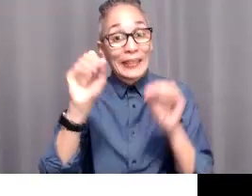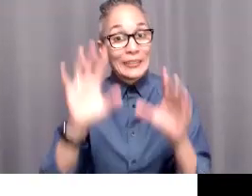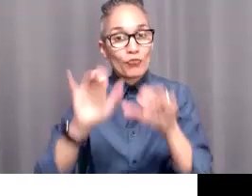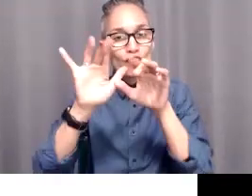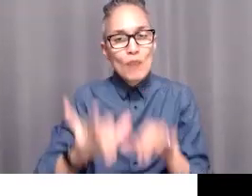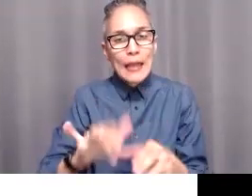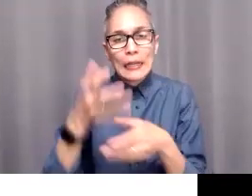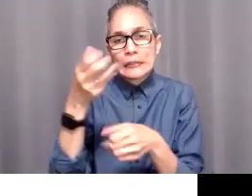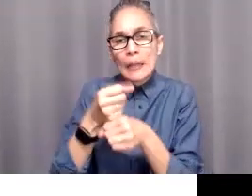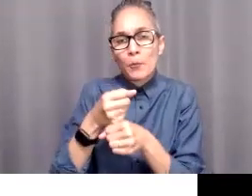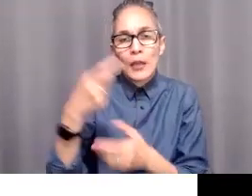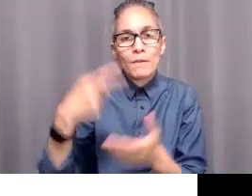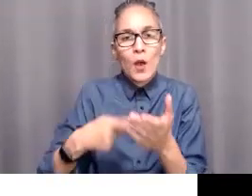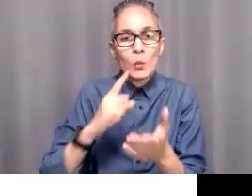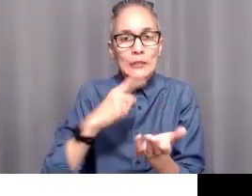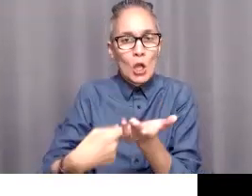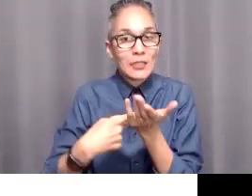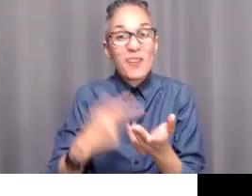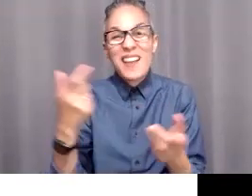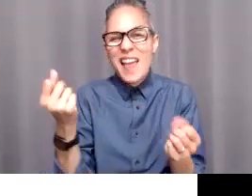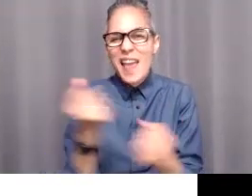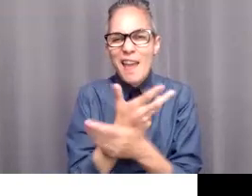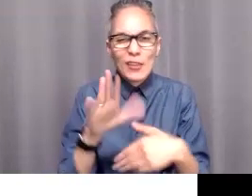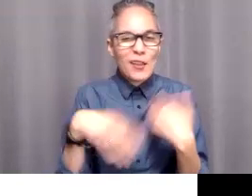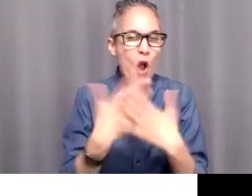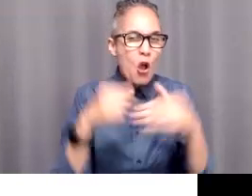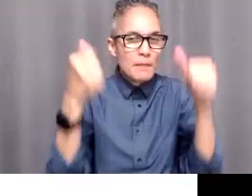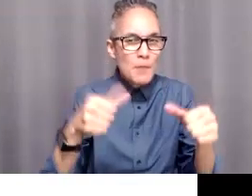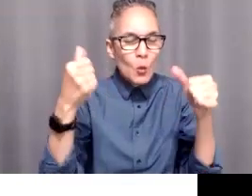So, you know, so after all the posts are done